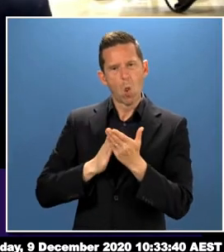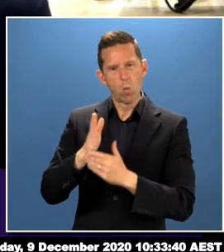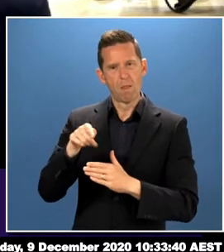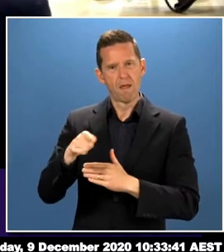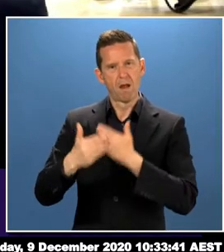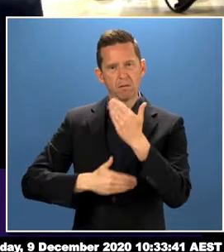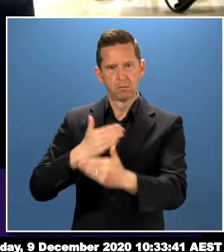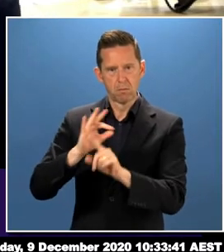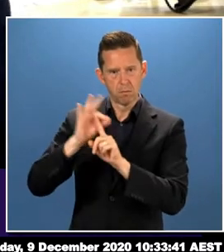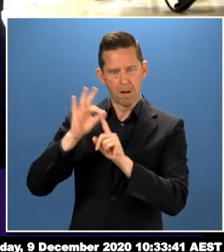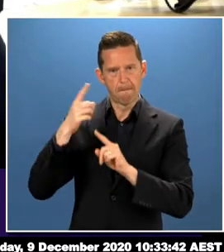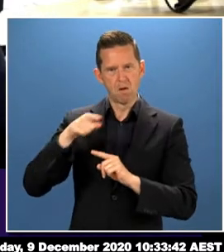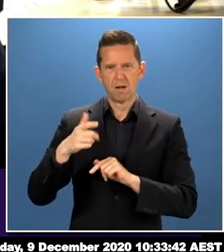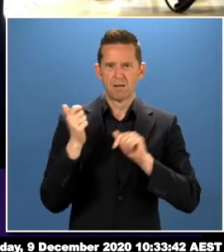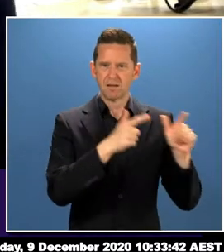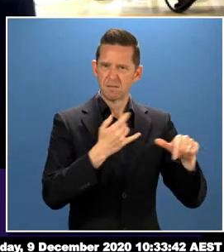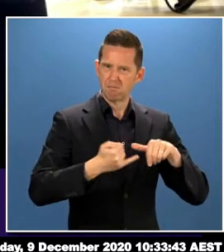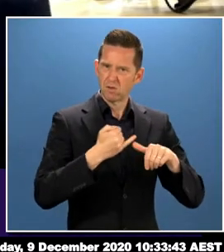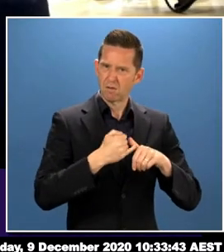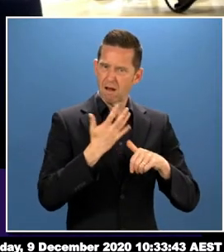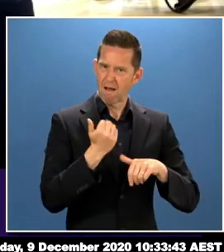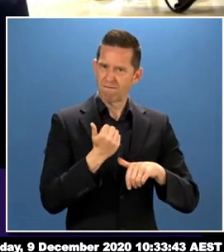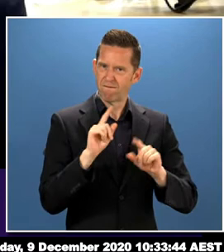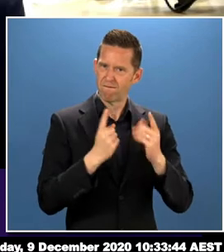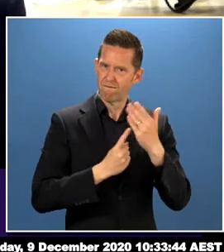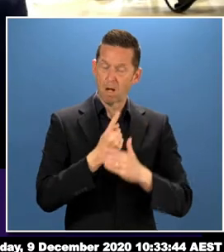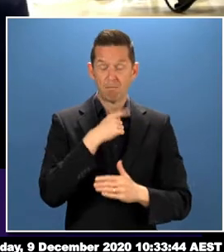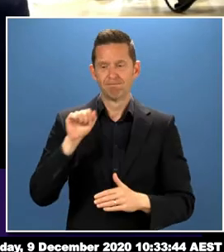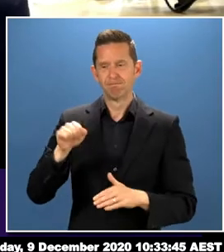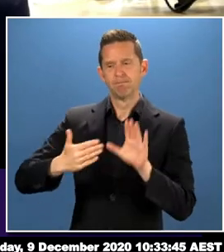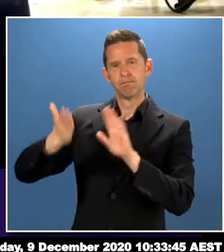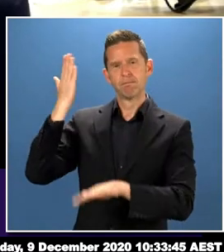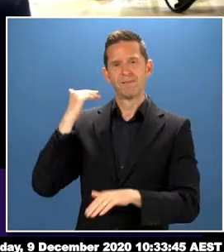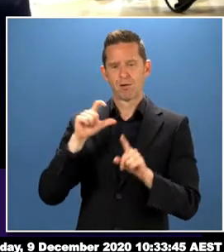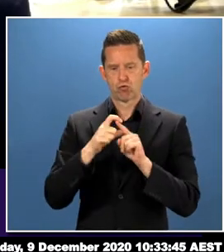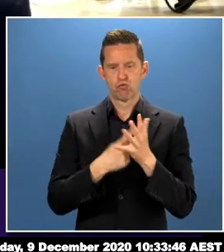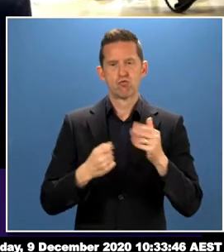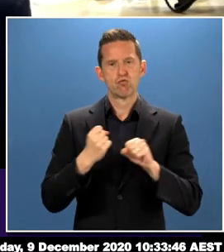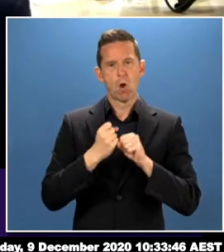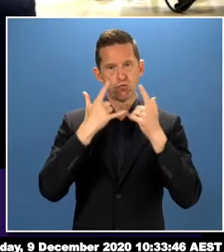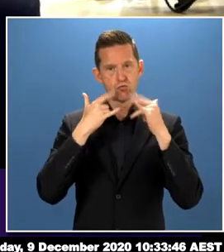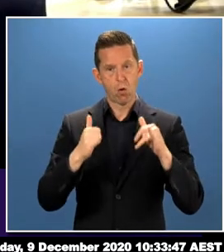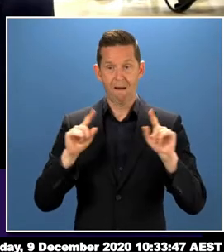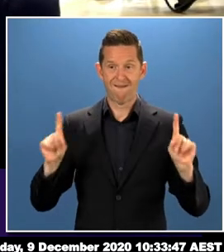Yes. So I was participating in a drug trial. This was the first proposed treatment for my condition.